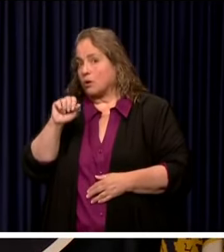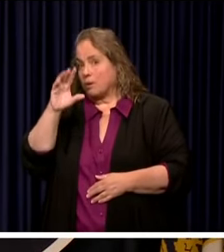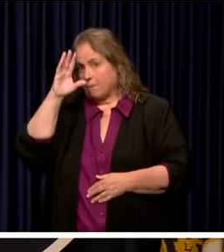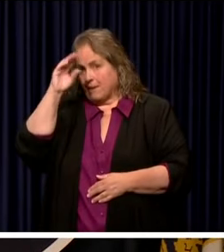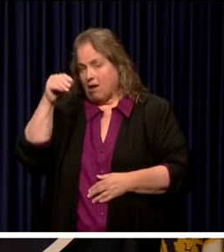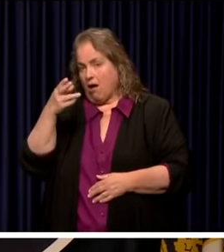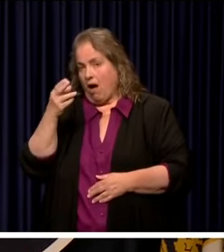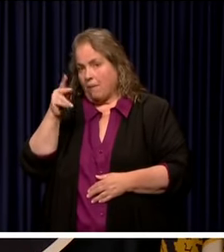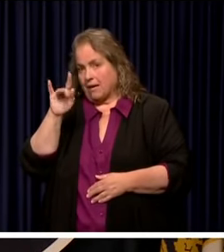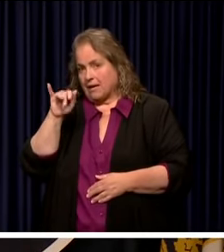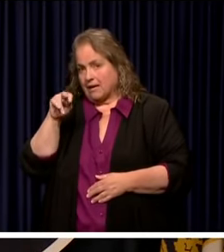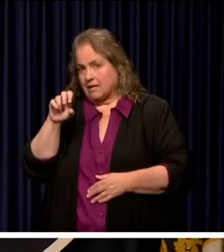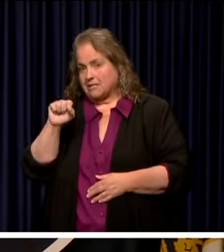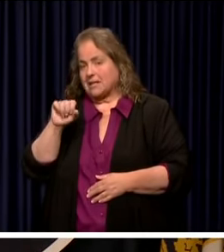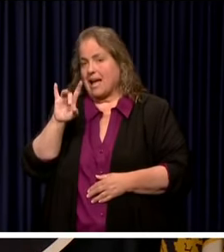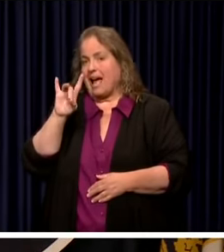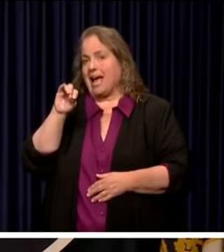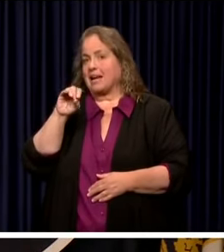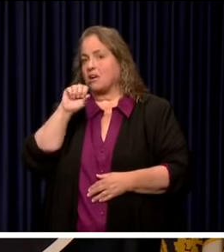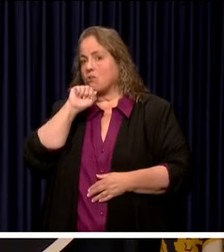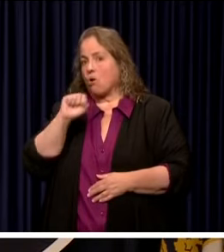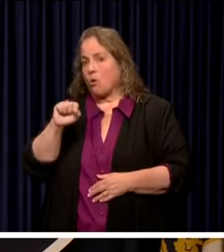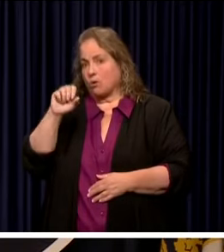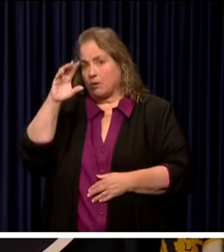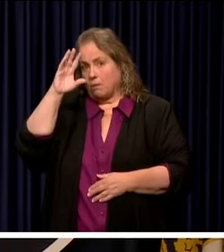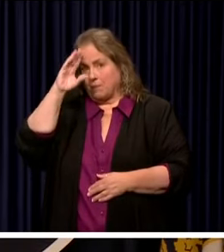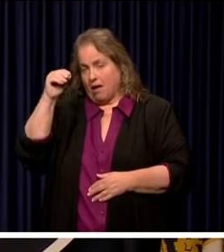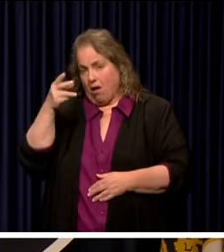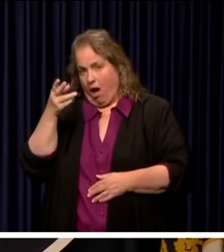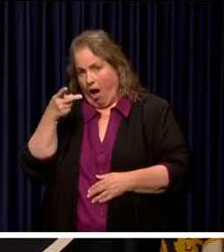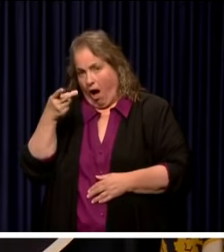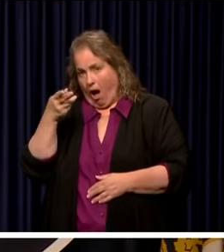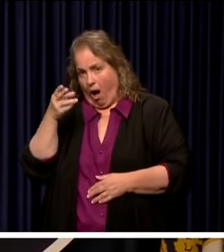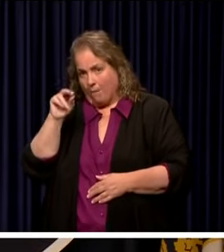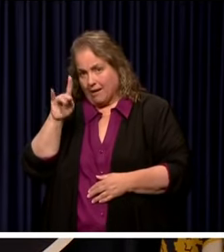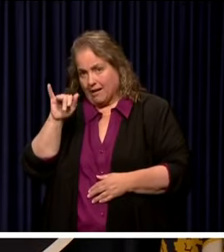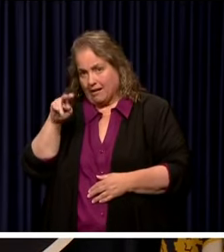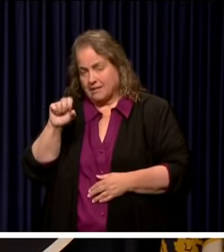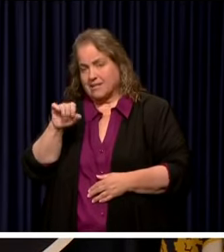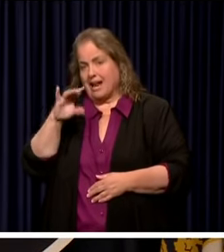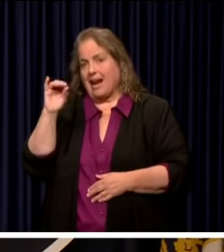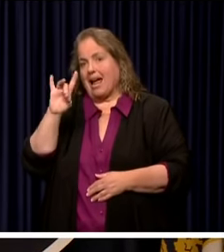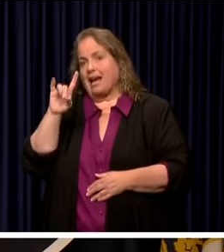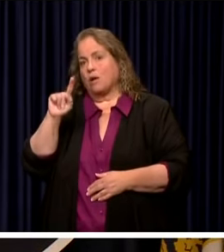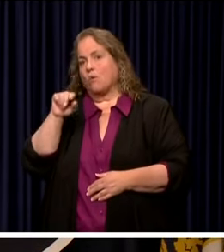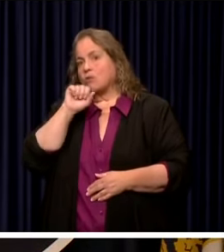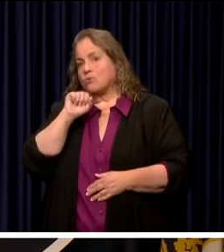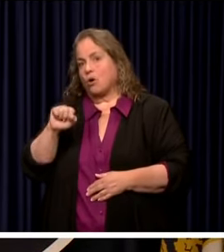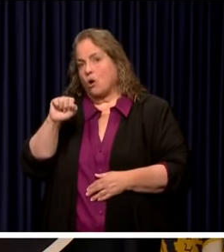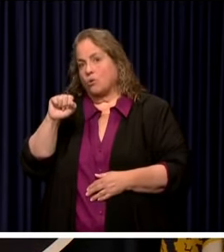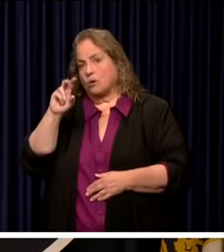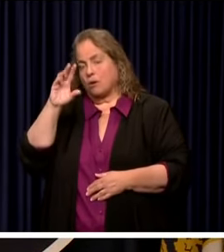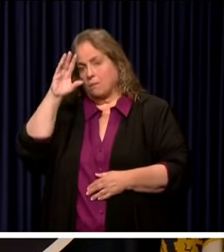WE LOST 17 PEOPLE TODAY AND WHILE I IMAGINE THERE WILL BE SOME DAYS WORSE THAN THIS, I